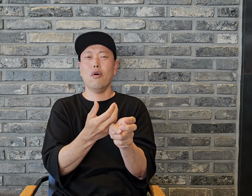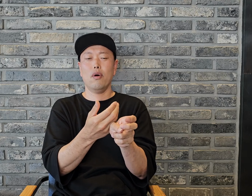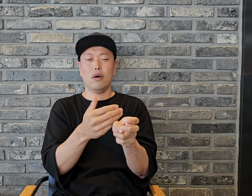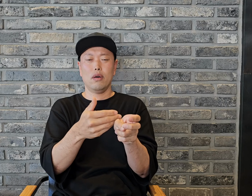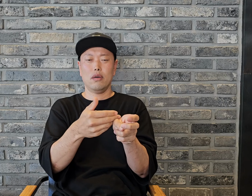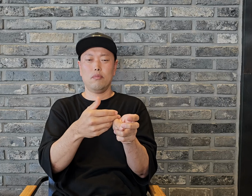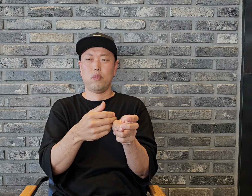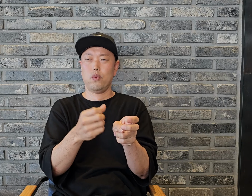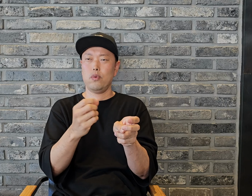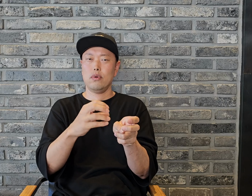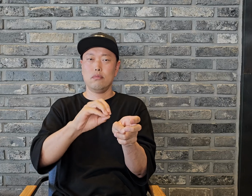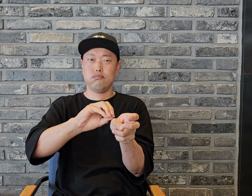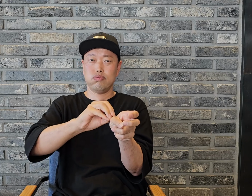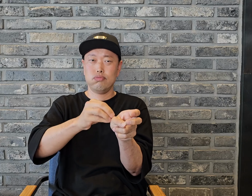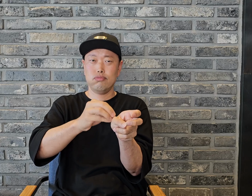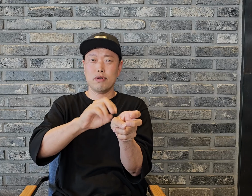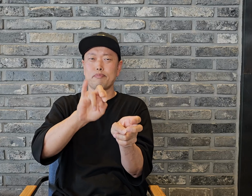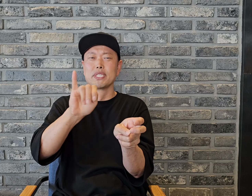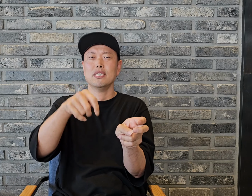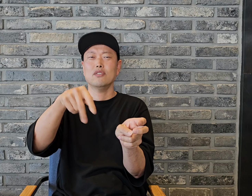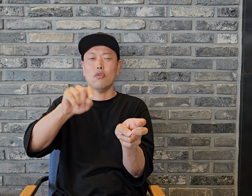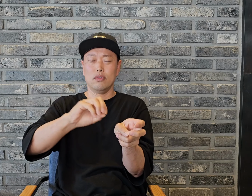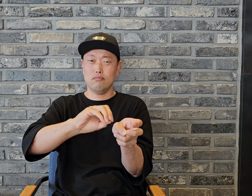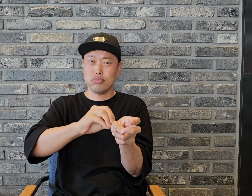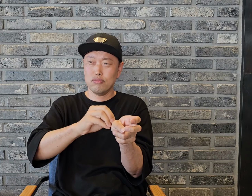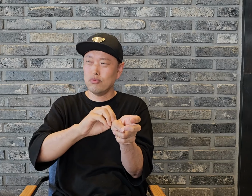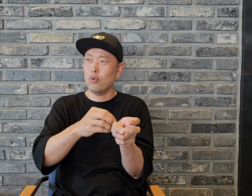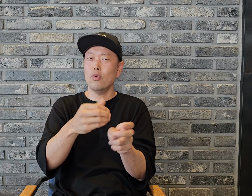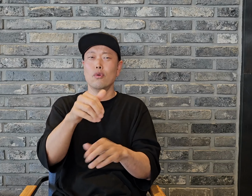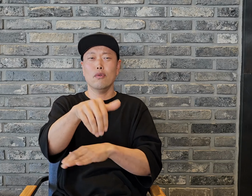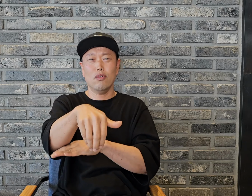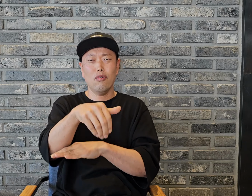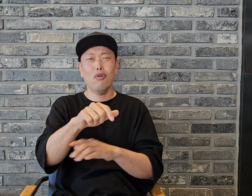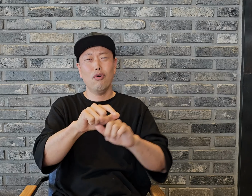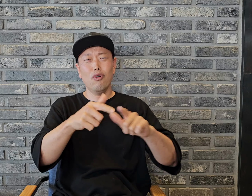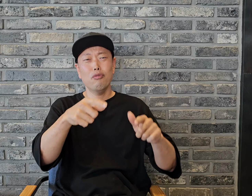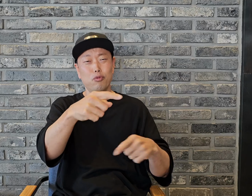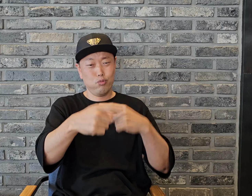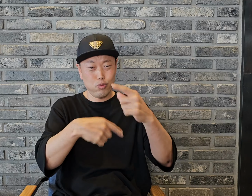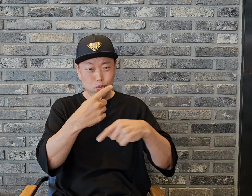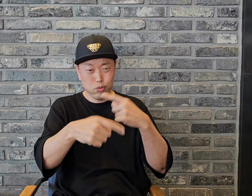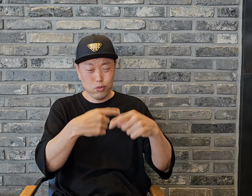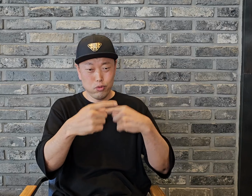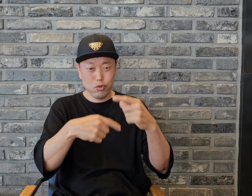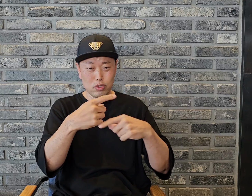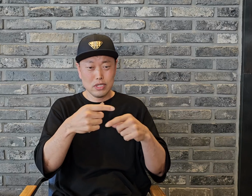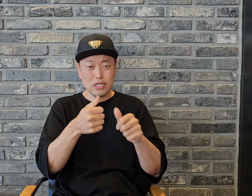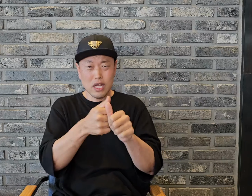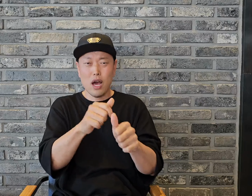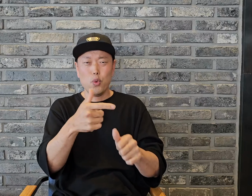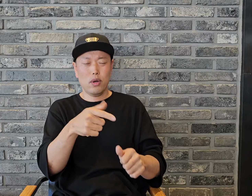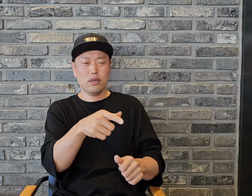ready-mixed concrete vehicles, and excavators. Rather than following sign language,